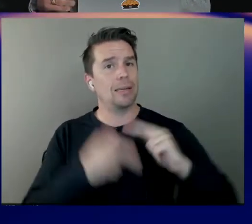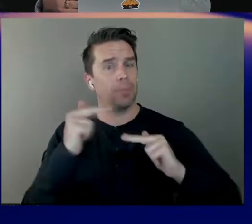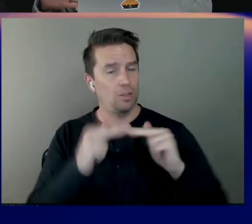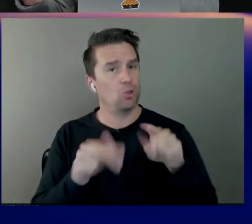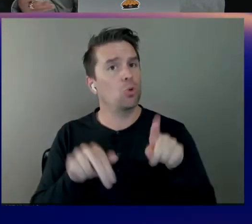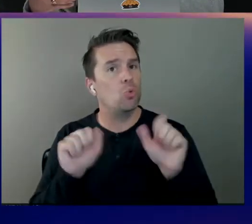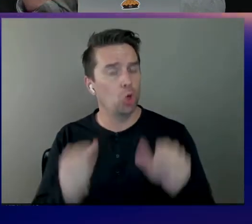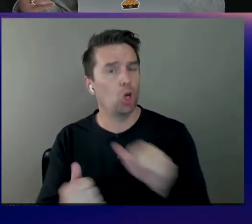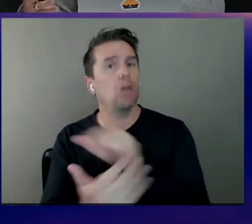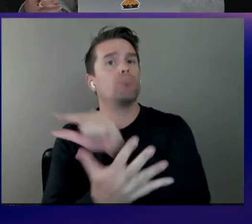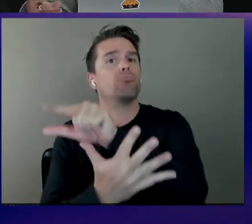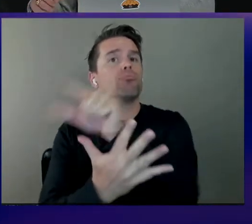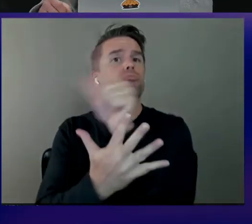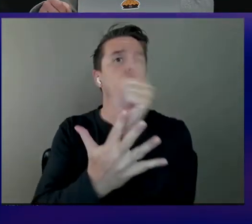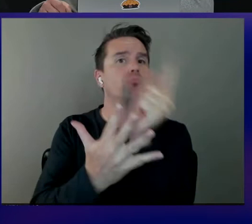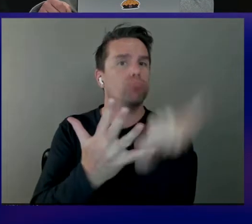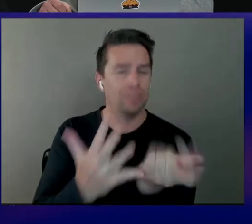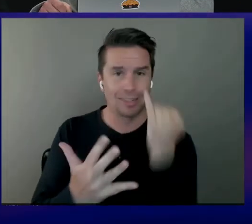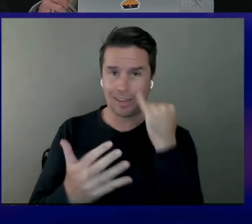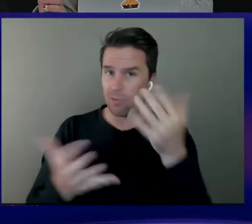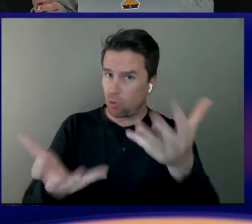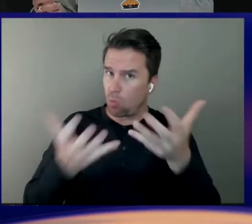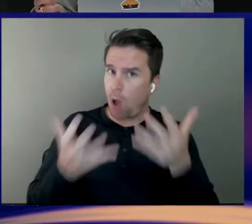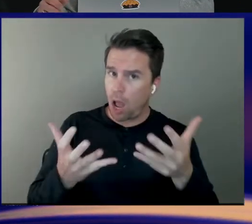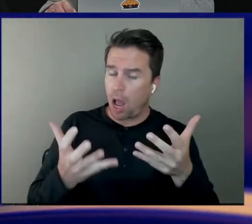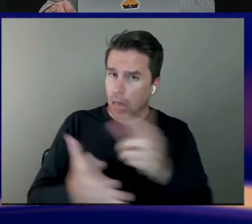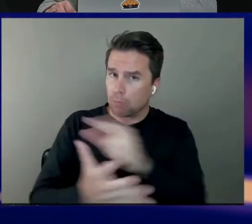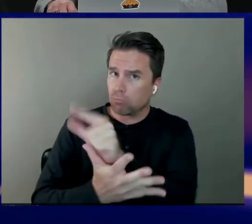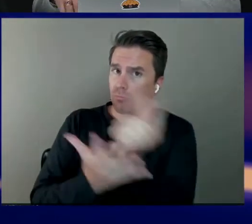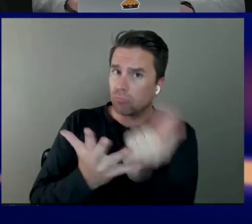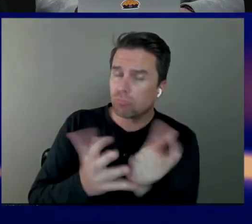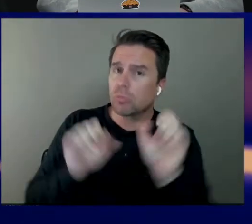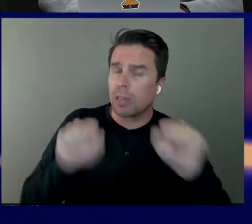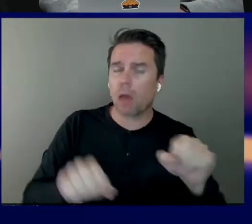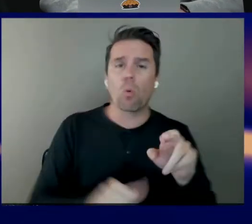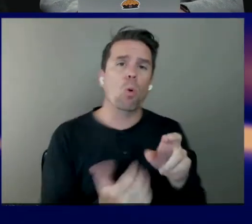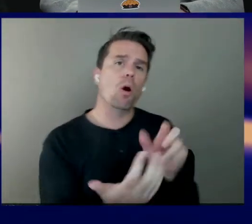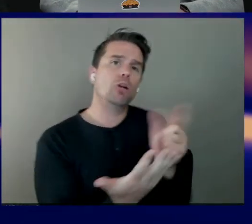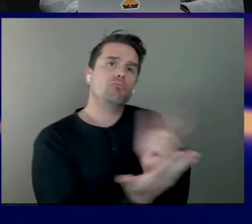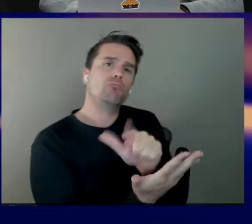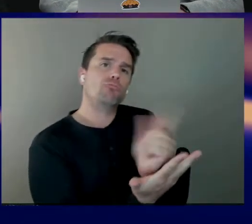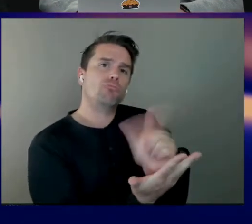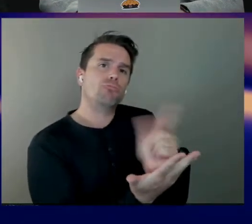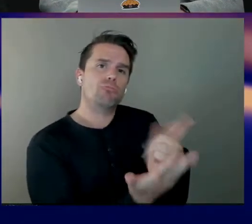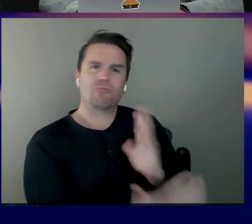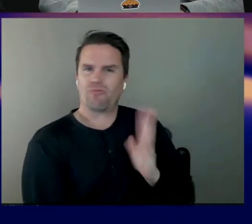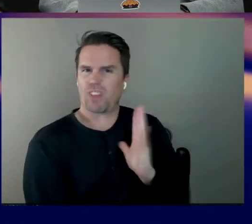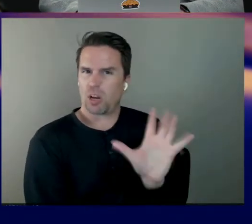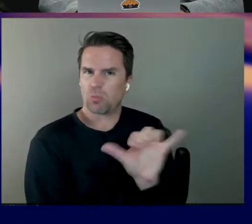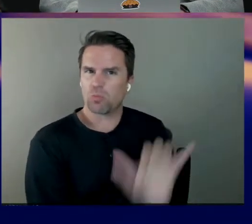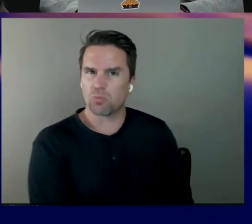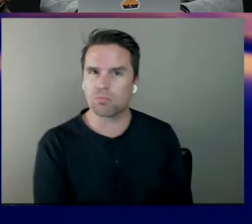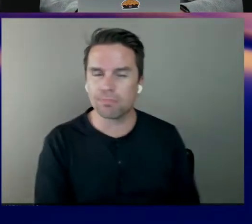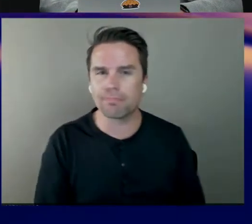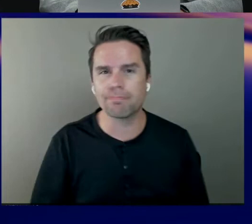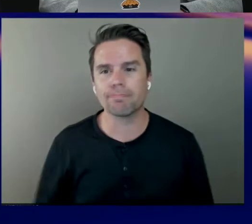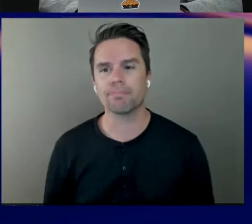So we're trying to be as flexible with folks as possible. [Steve] Could I just jump in and do the assessment?